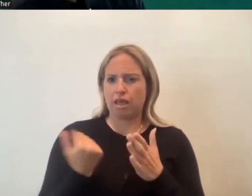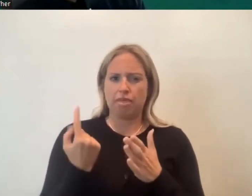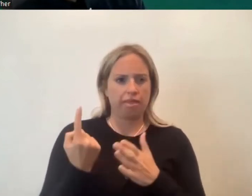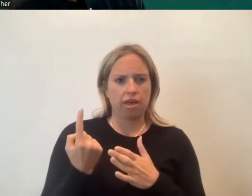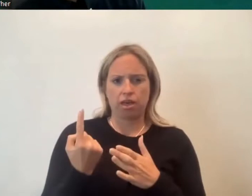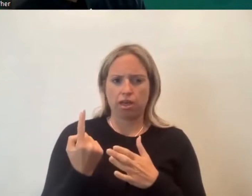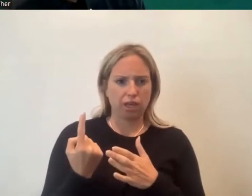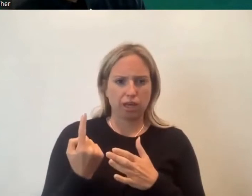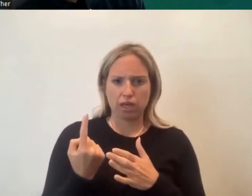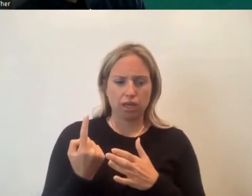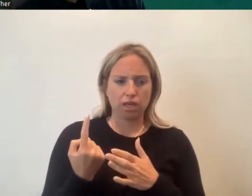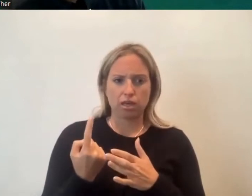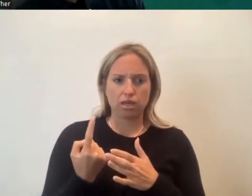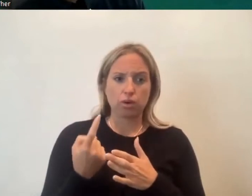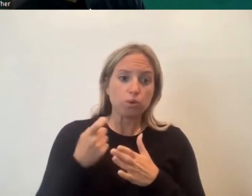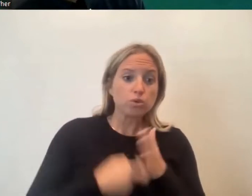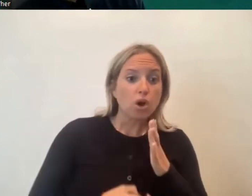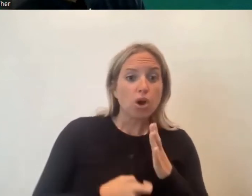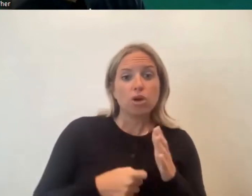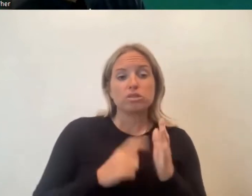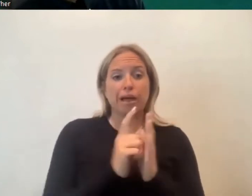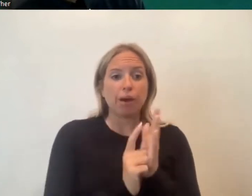We don't charge on an hourly basis. We're not allowed to,